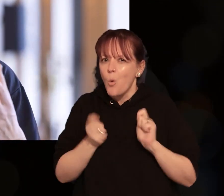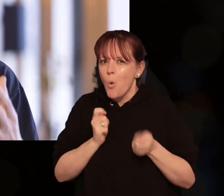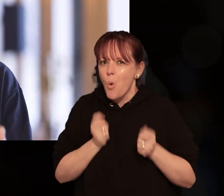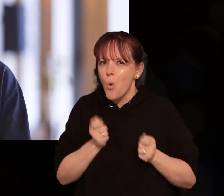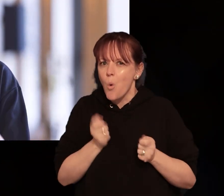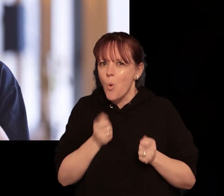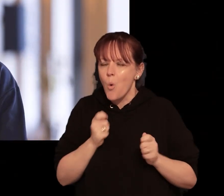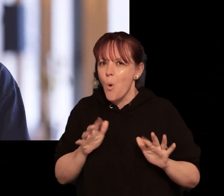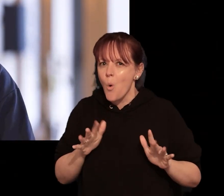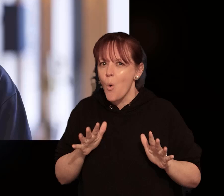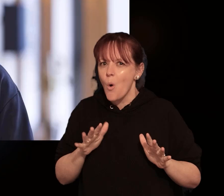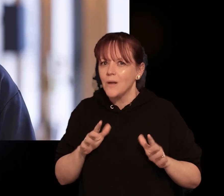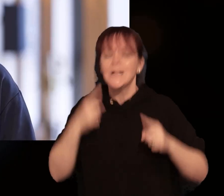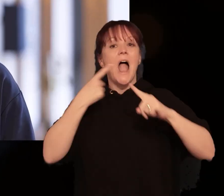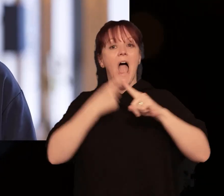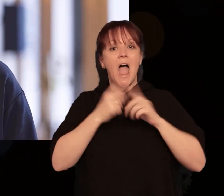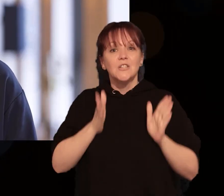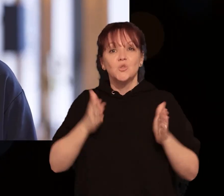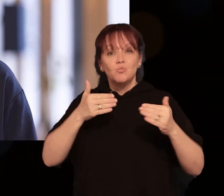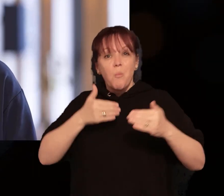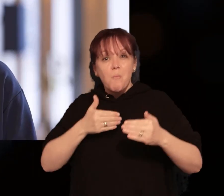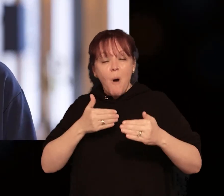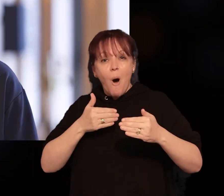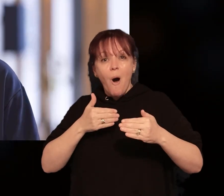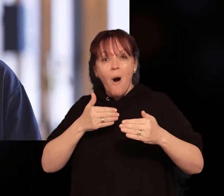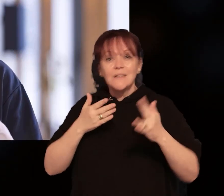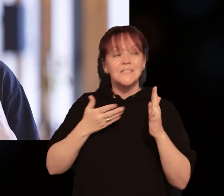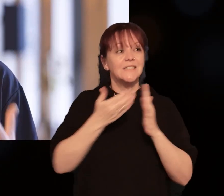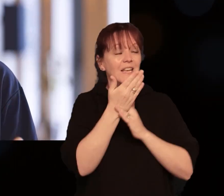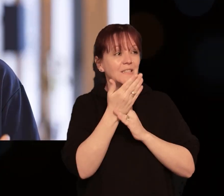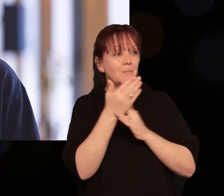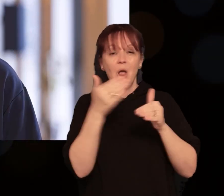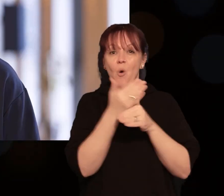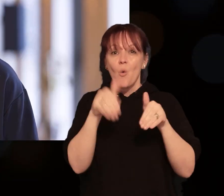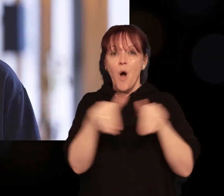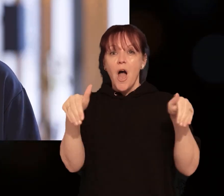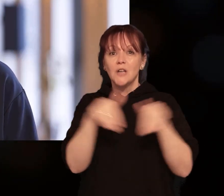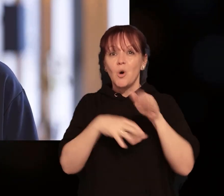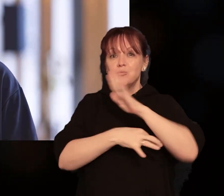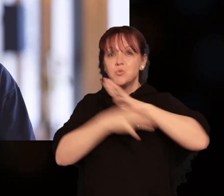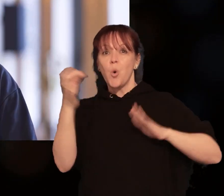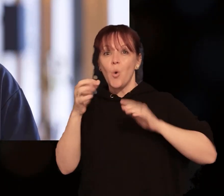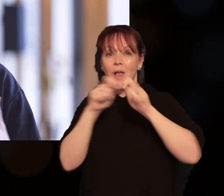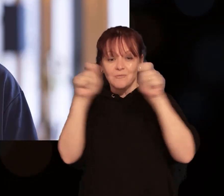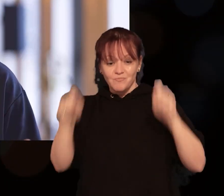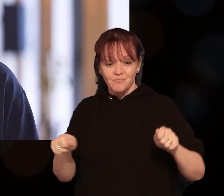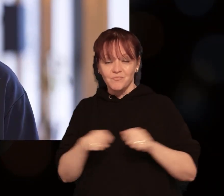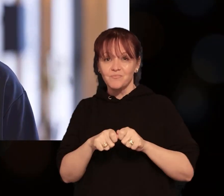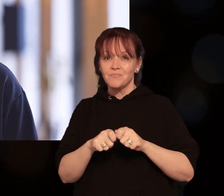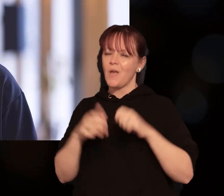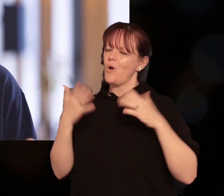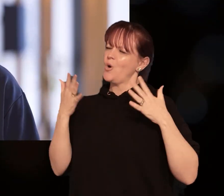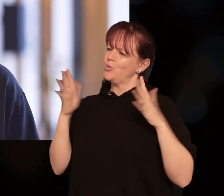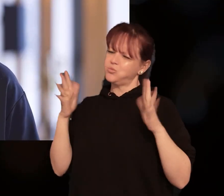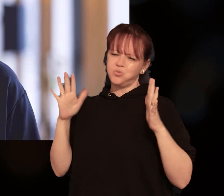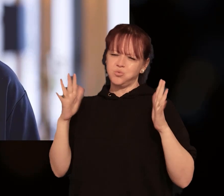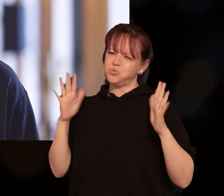The Xbox accessibility workshop toolkit. Congratulations, Xbox team. You've done an awesome job again this year.